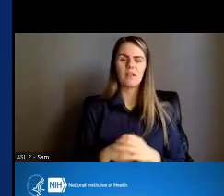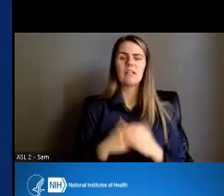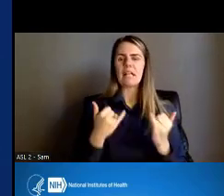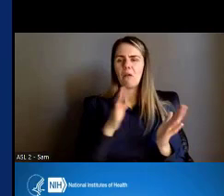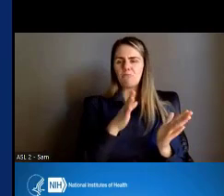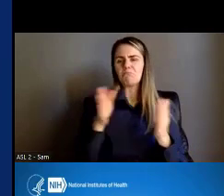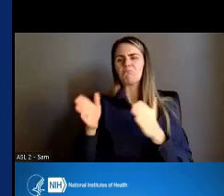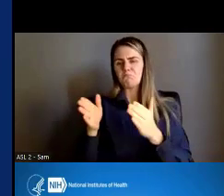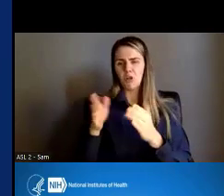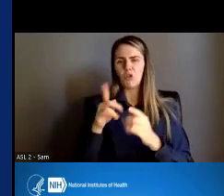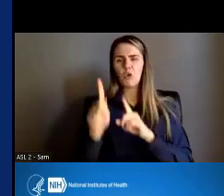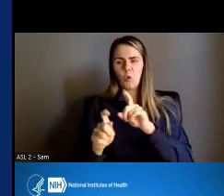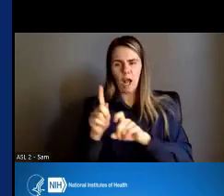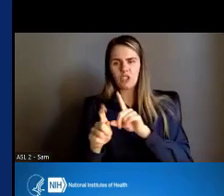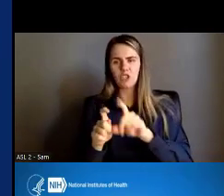because I said we were going to do that.